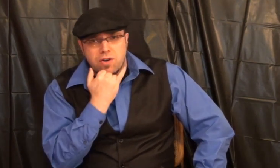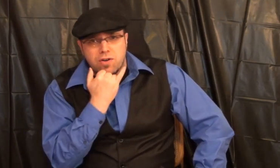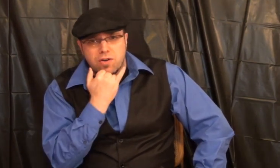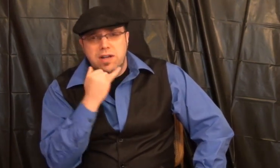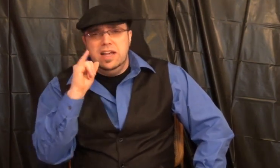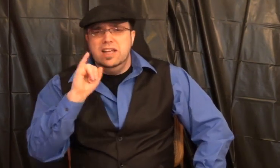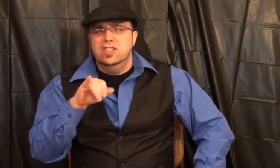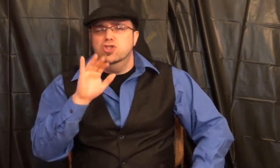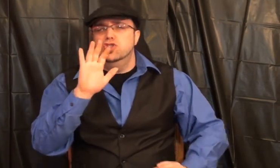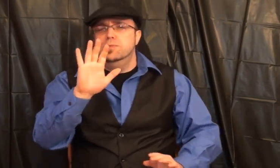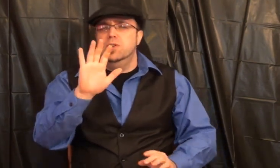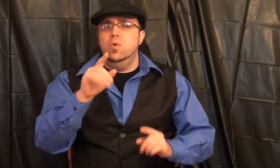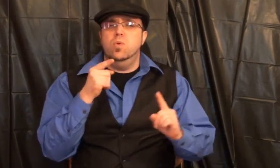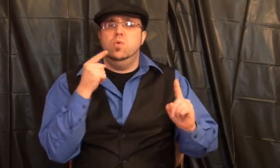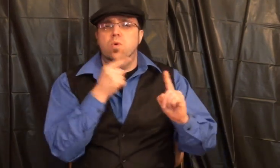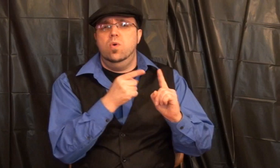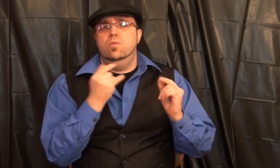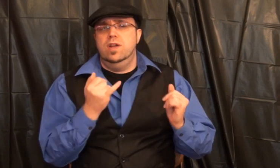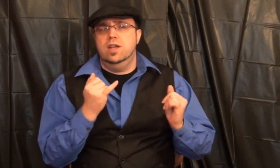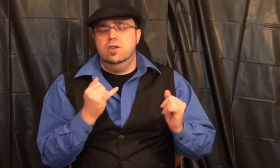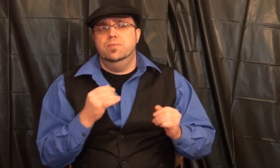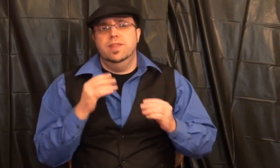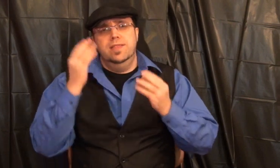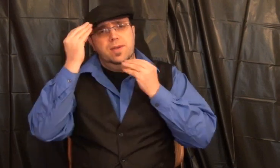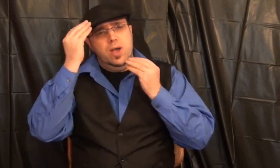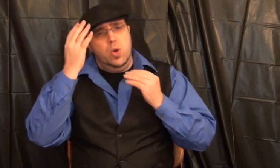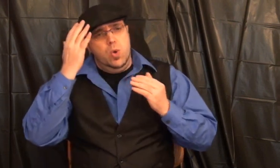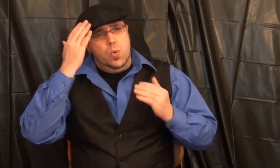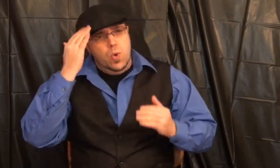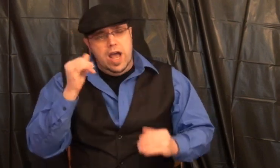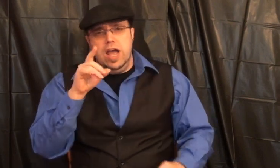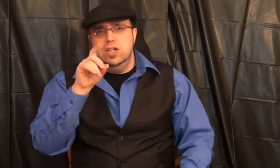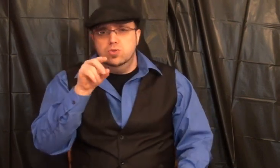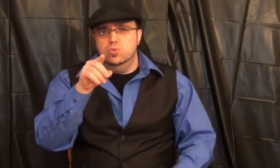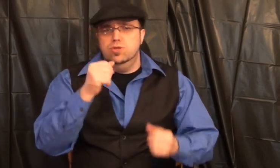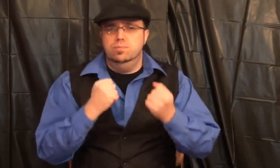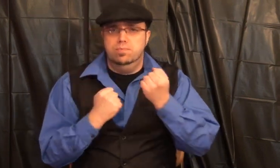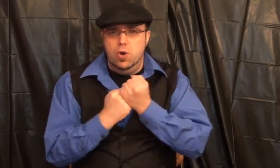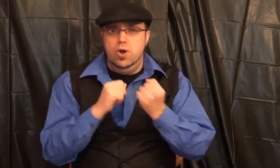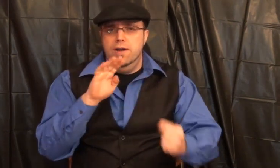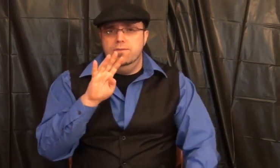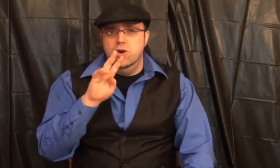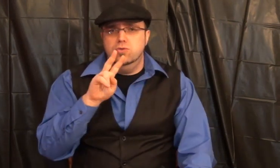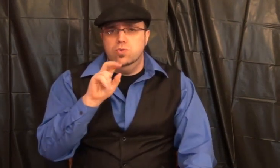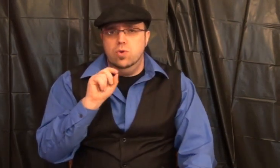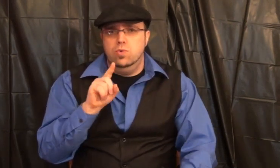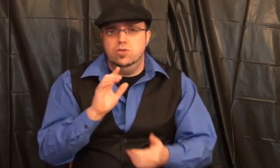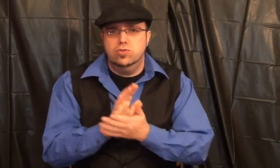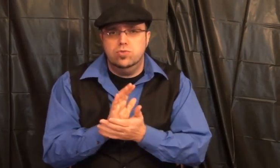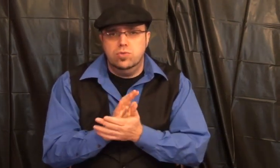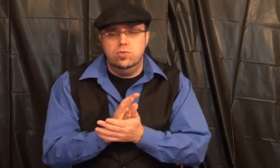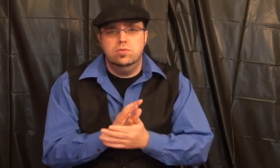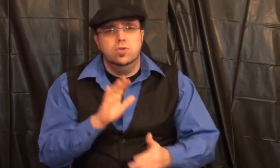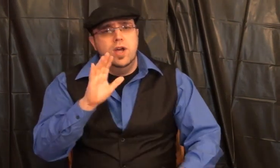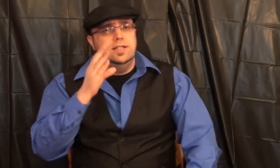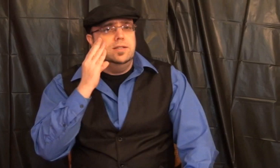This should be your goal right now. Also, you should think about why you support 4201 schools.